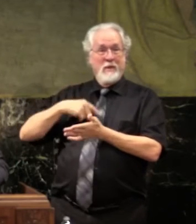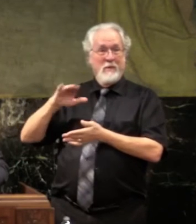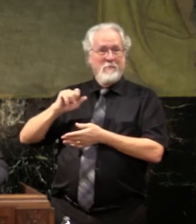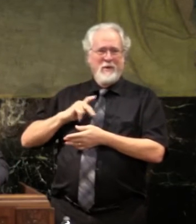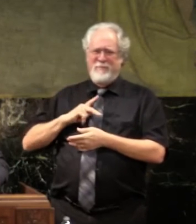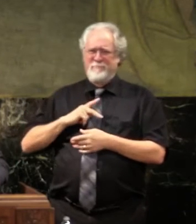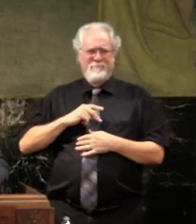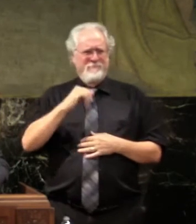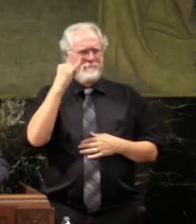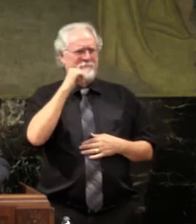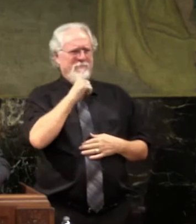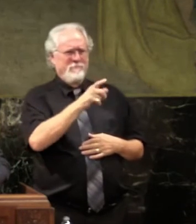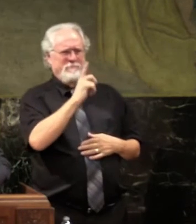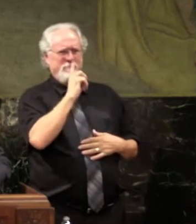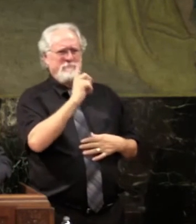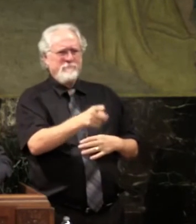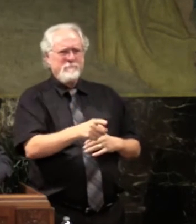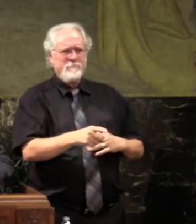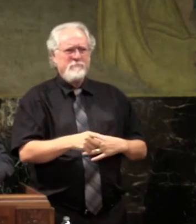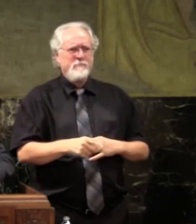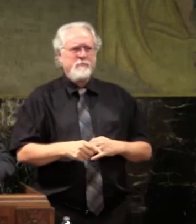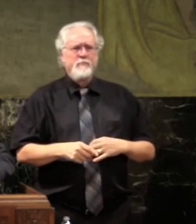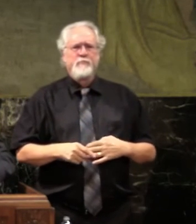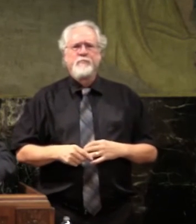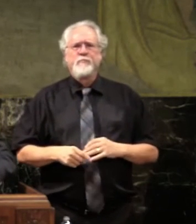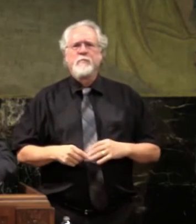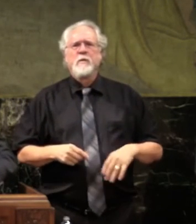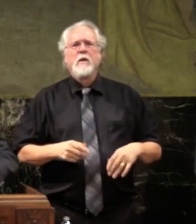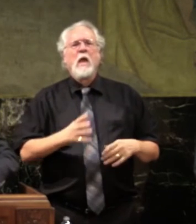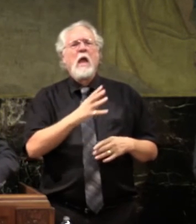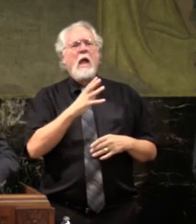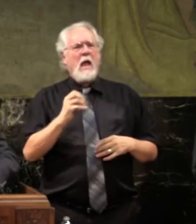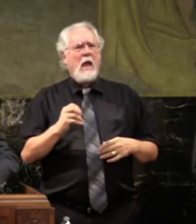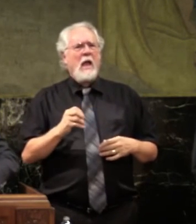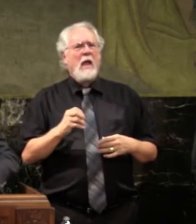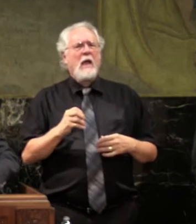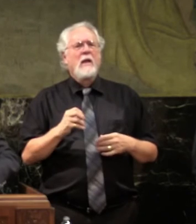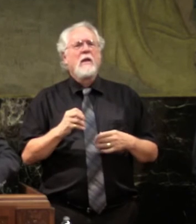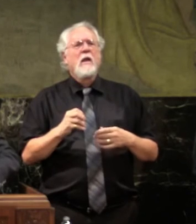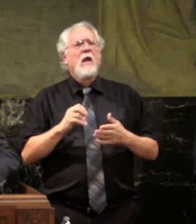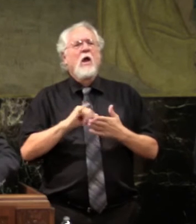just not a realistic solution and such false assertions by people who should